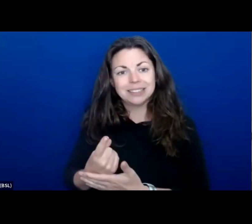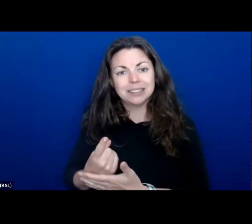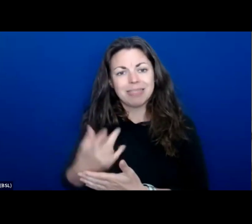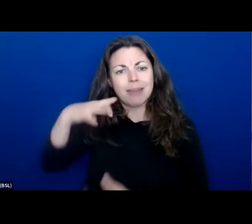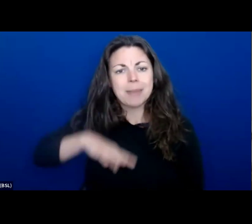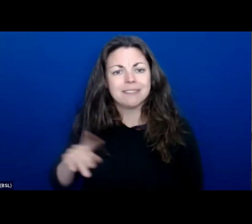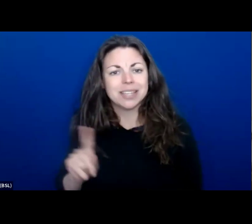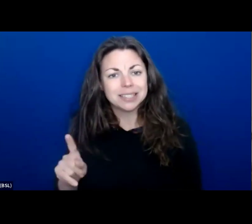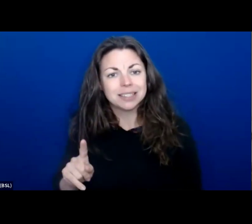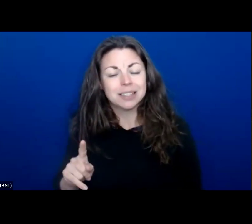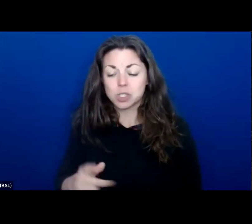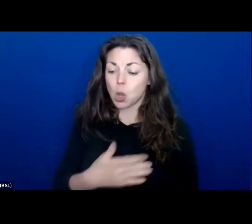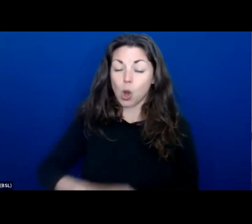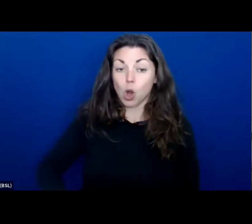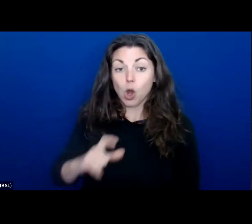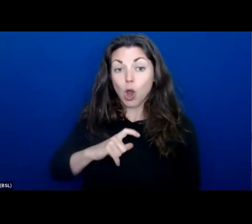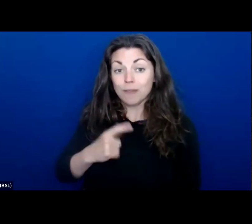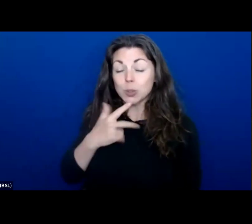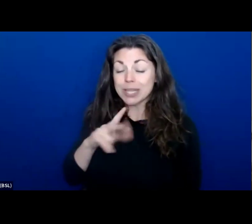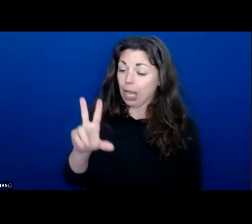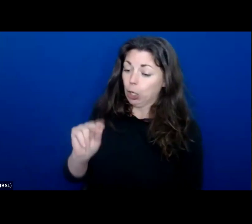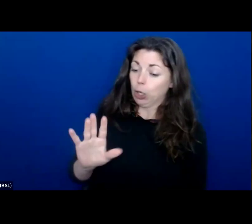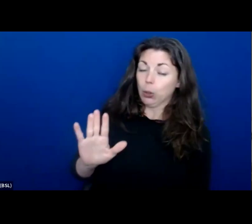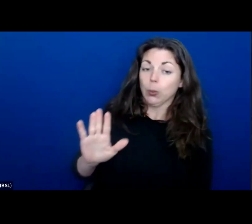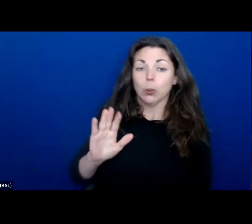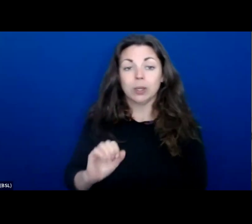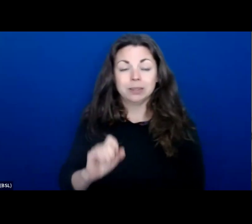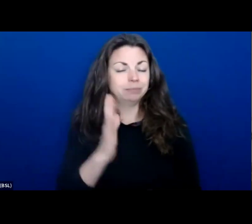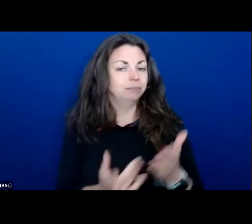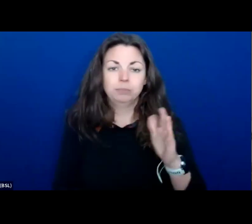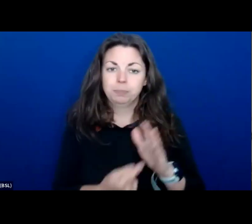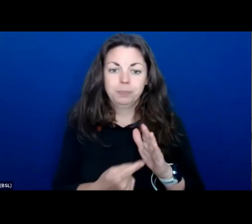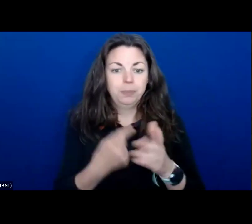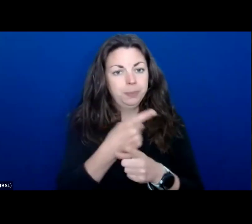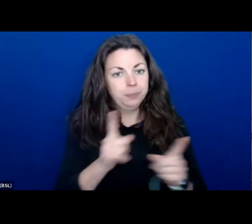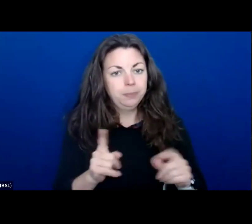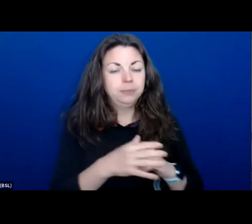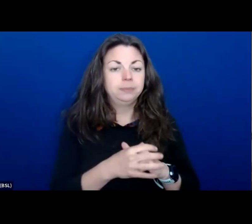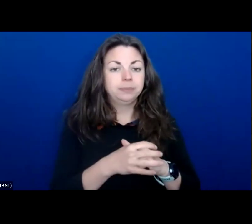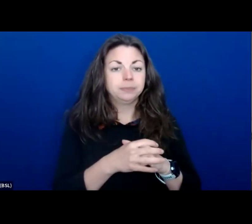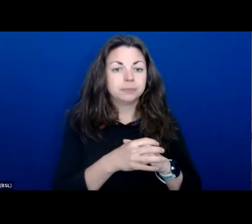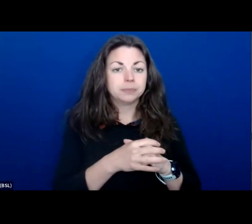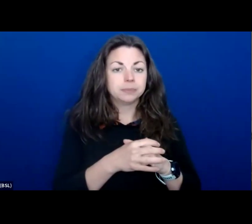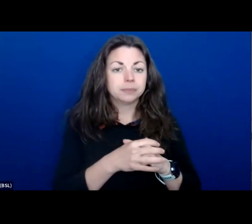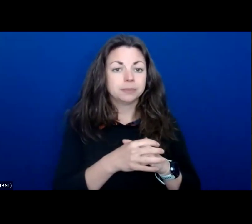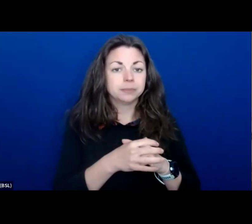and confidently is really important for yourself. And as mentioned, that if I recognize in a moment